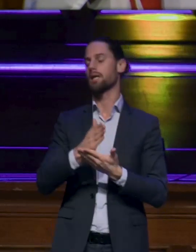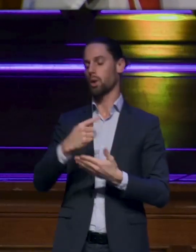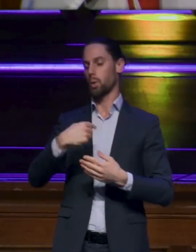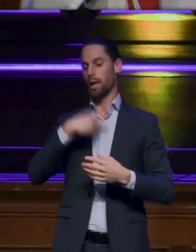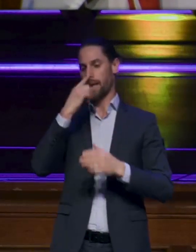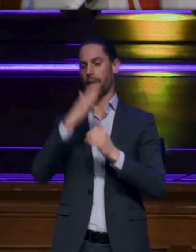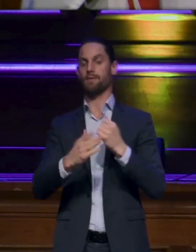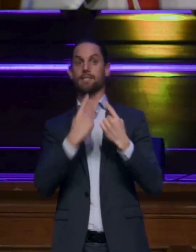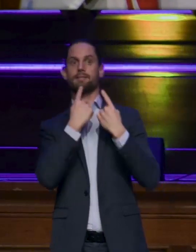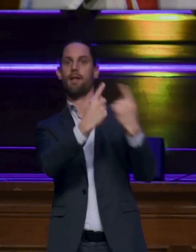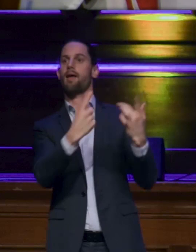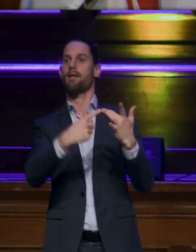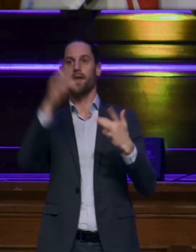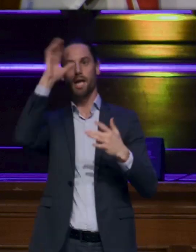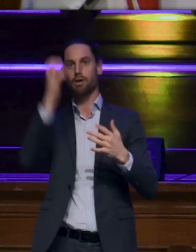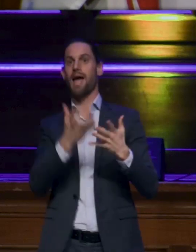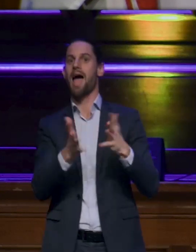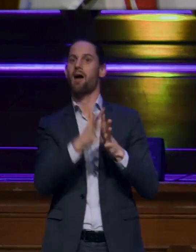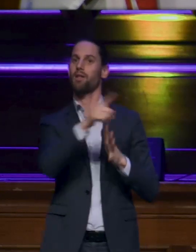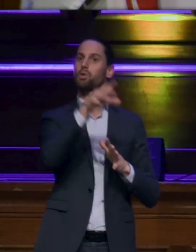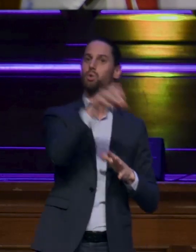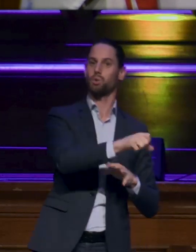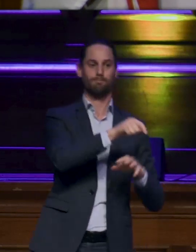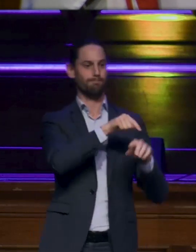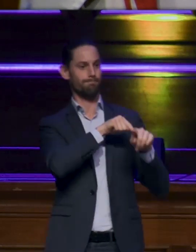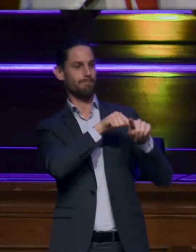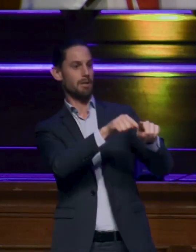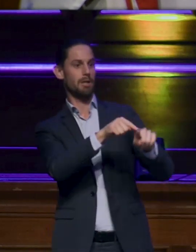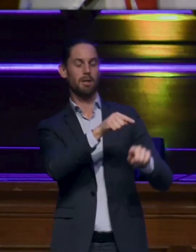conduct itself you know because we we have not been a picture of perfection by